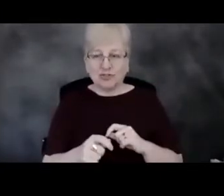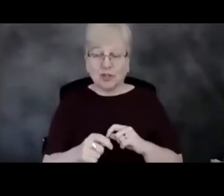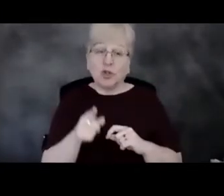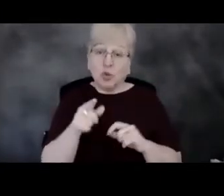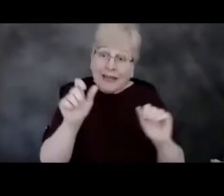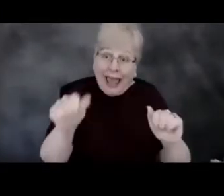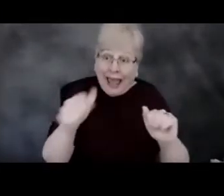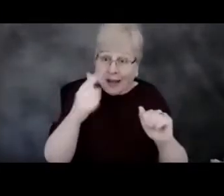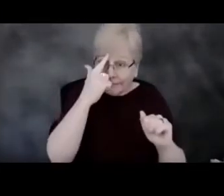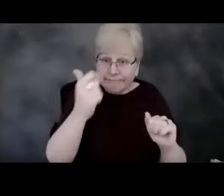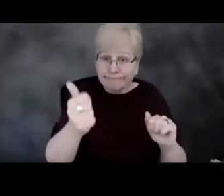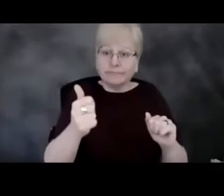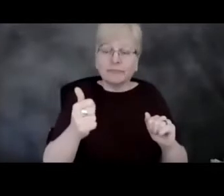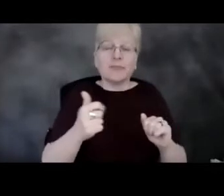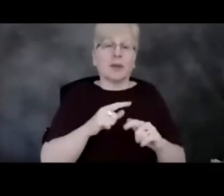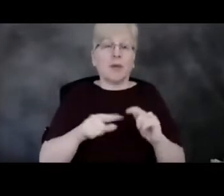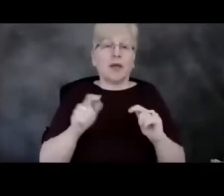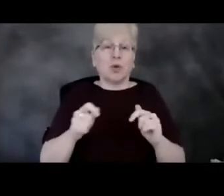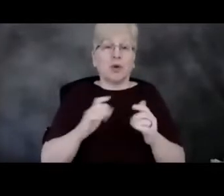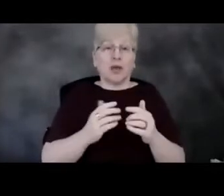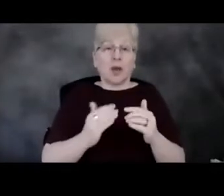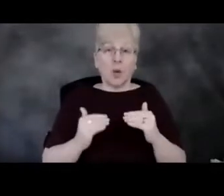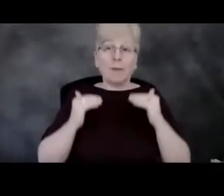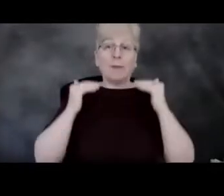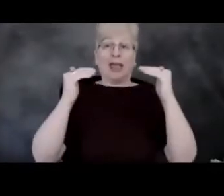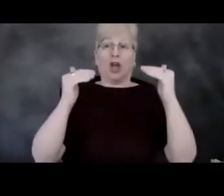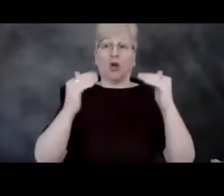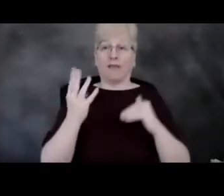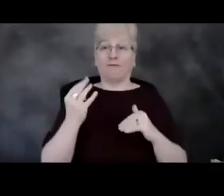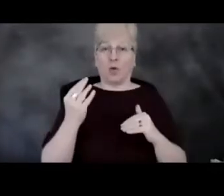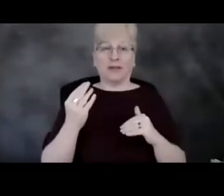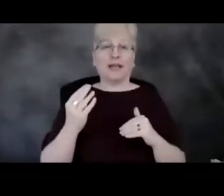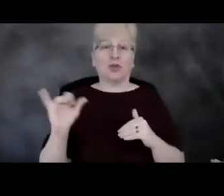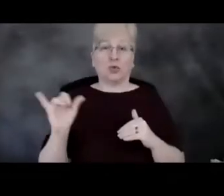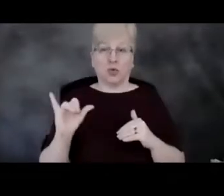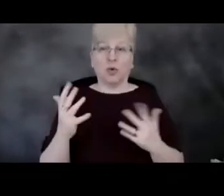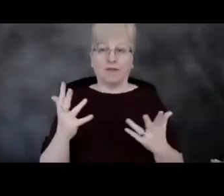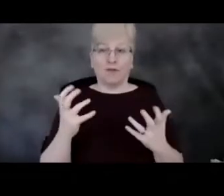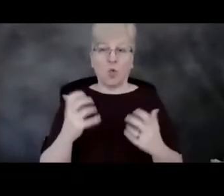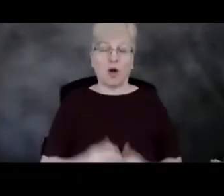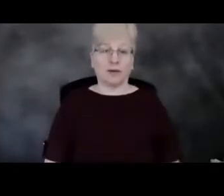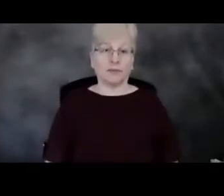and you can go larger than that, also. So if you wanted to have a subhead it